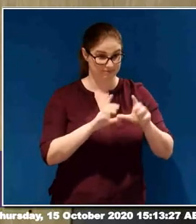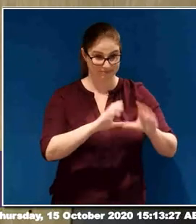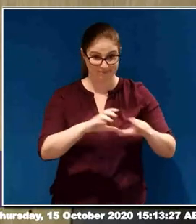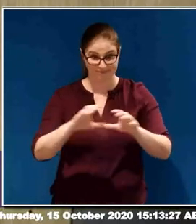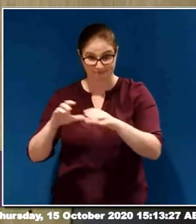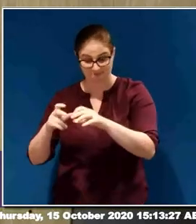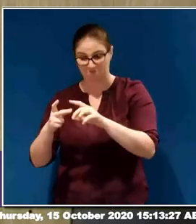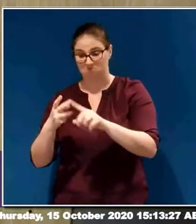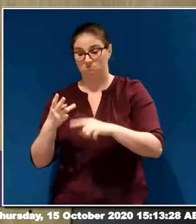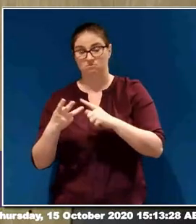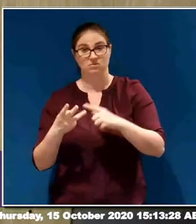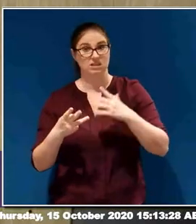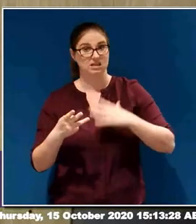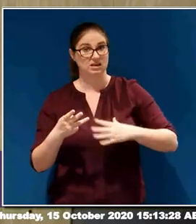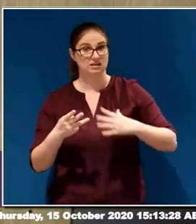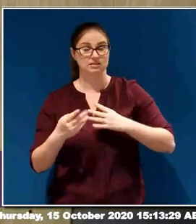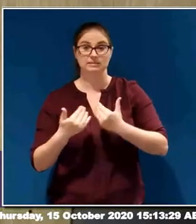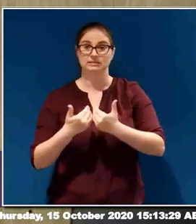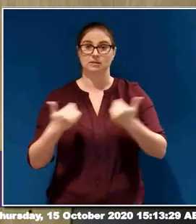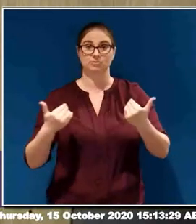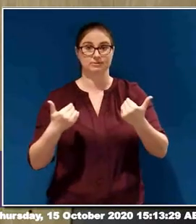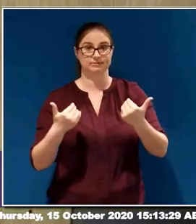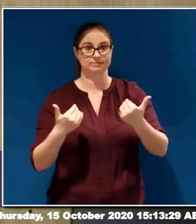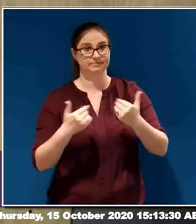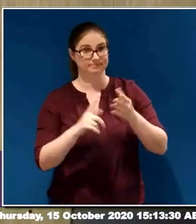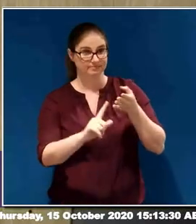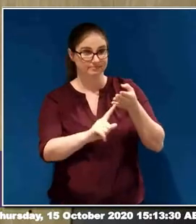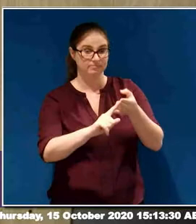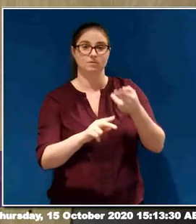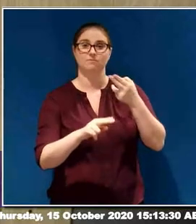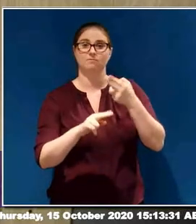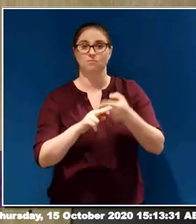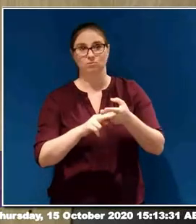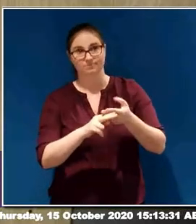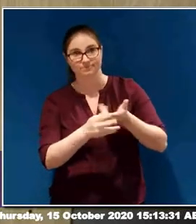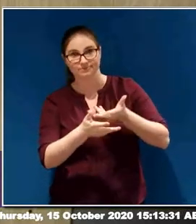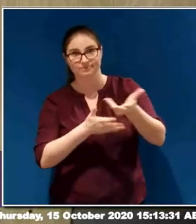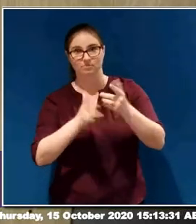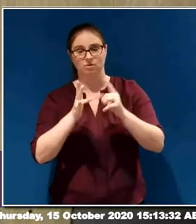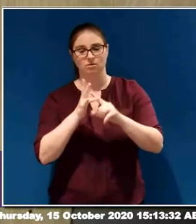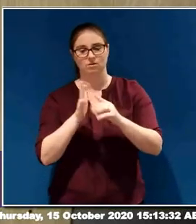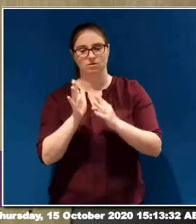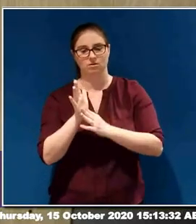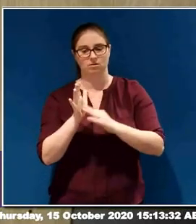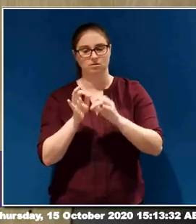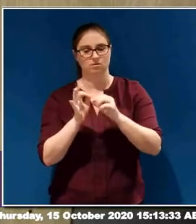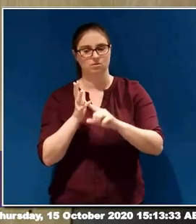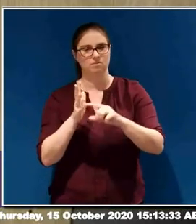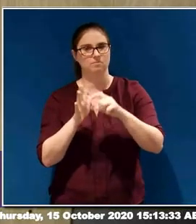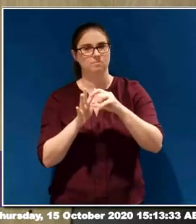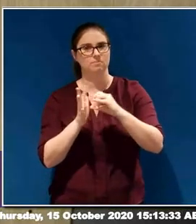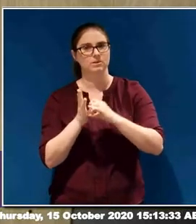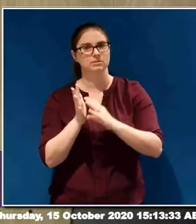that report is due to be provided to the Education Minister on 26 October 2020